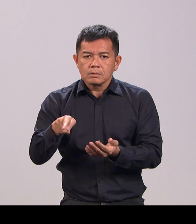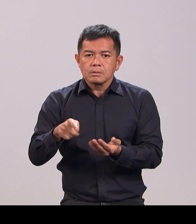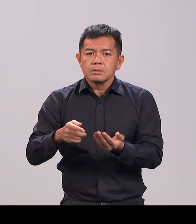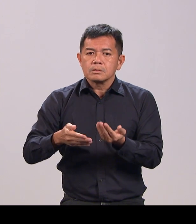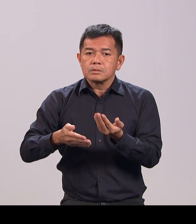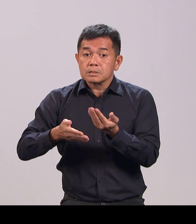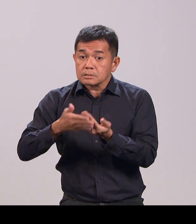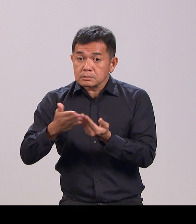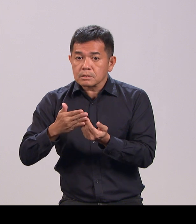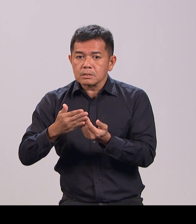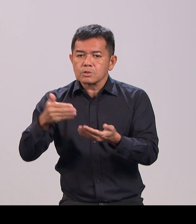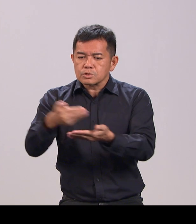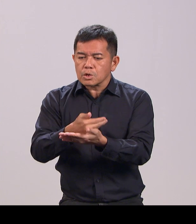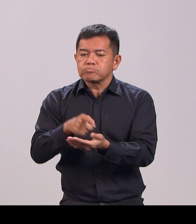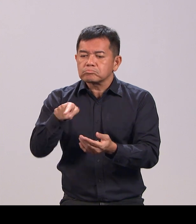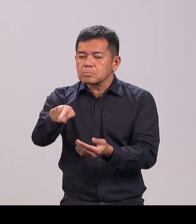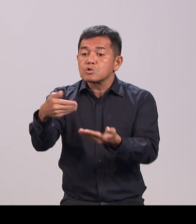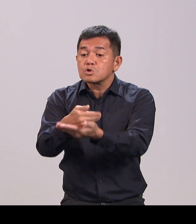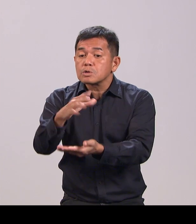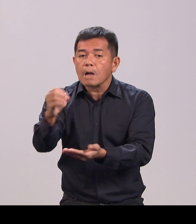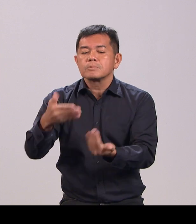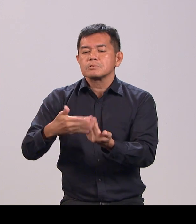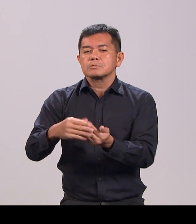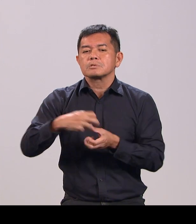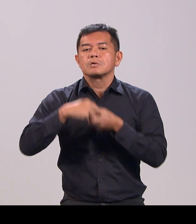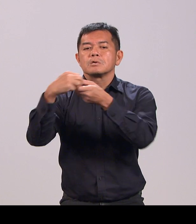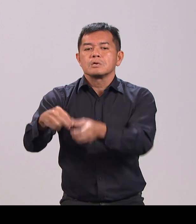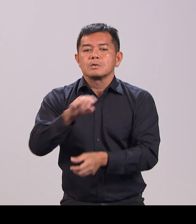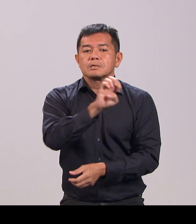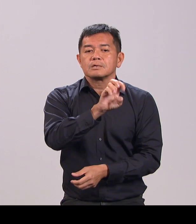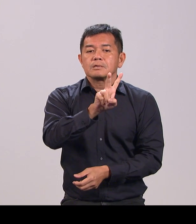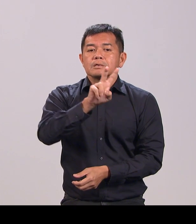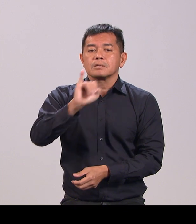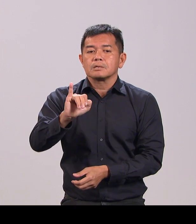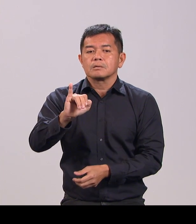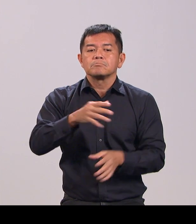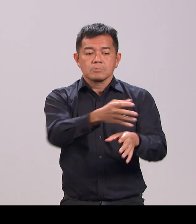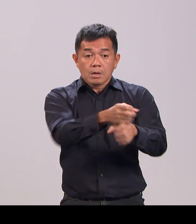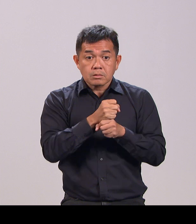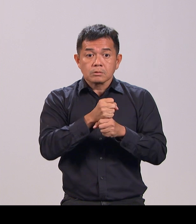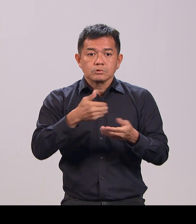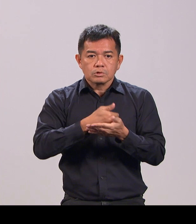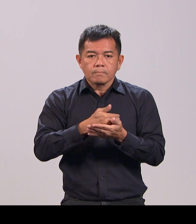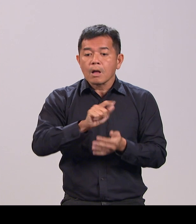With e2i’s help, Gerard landed a job as Head of IT at another company early this year.